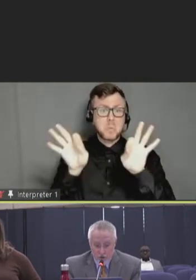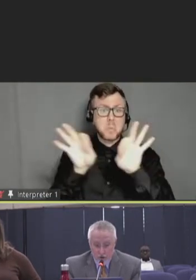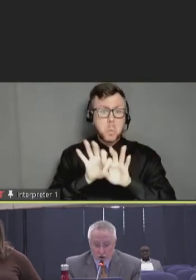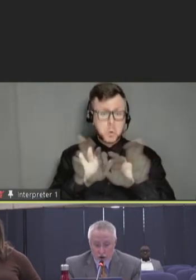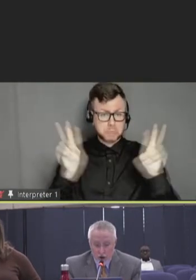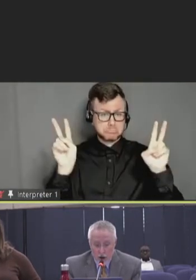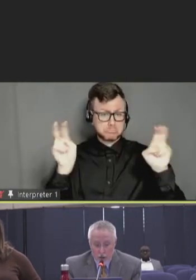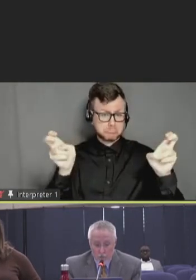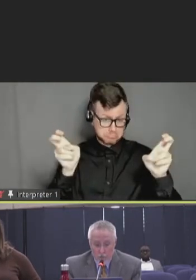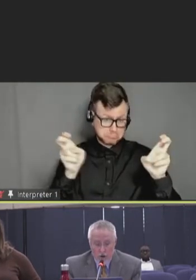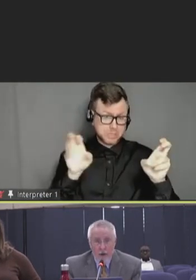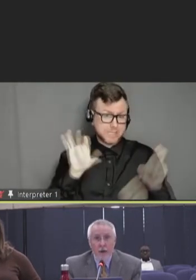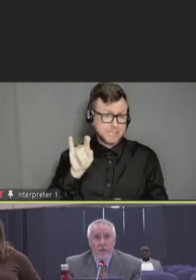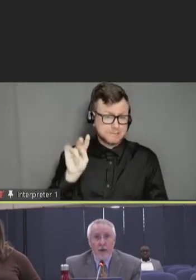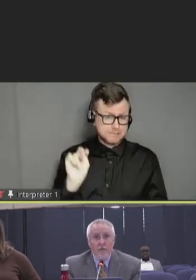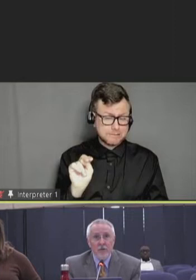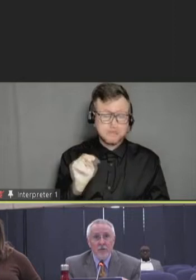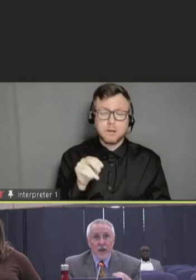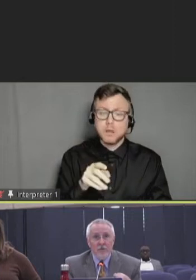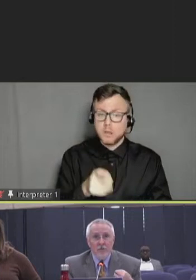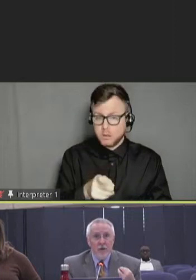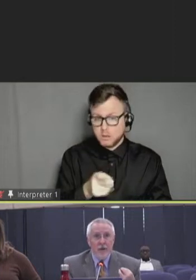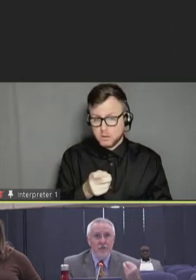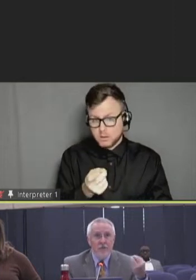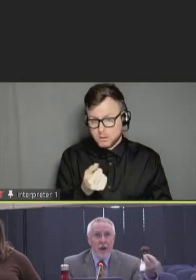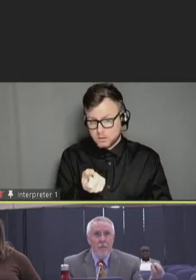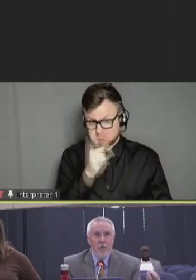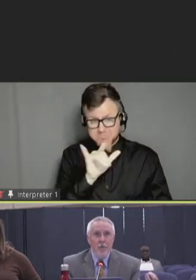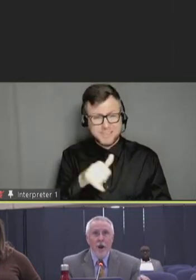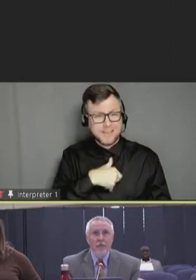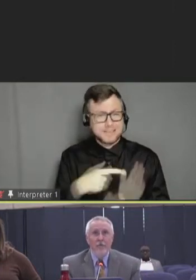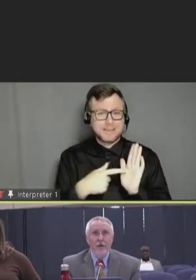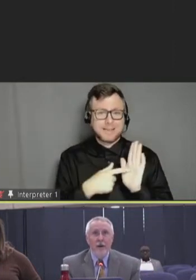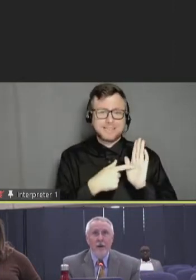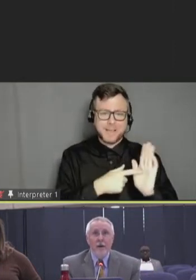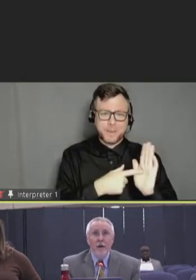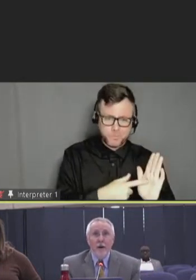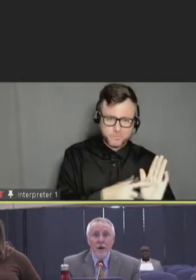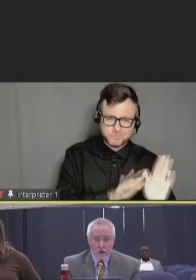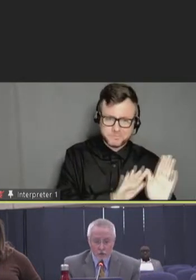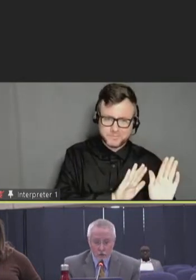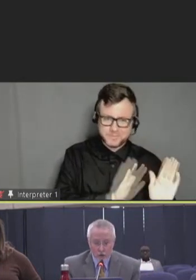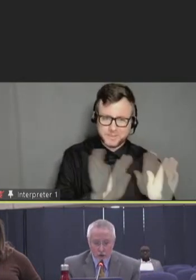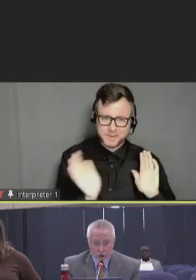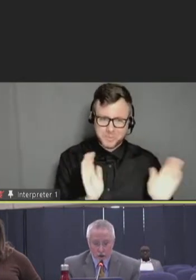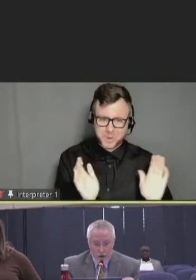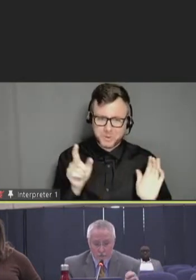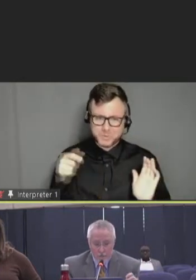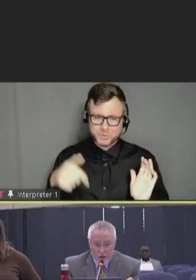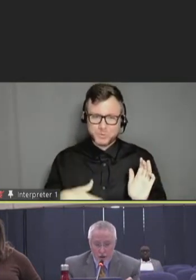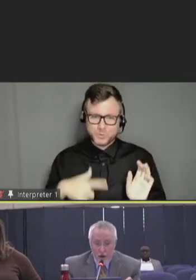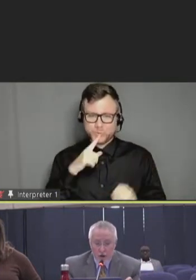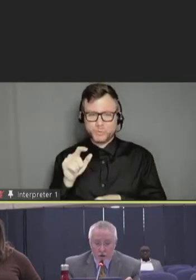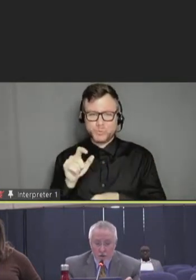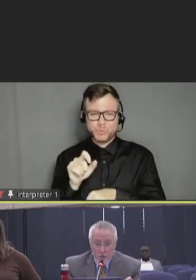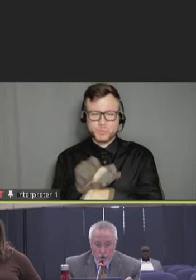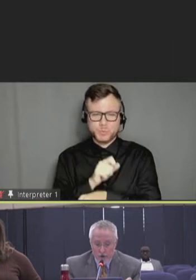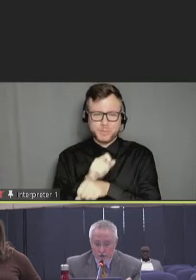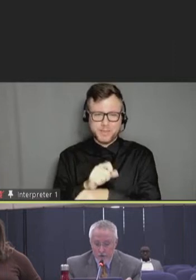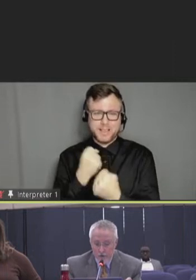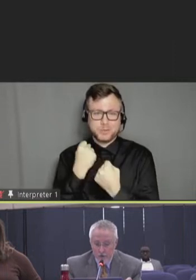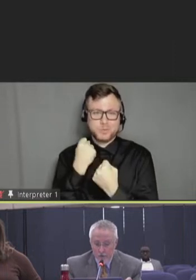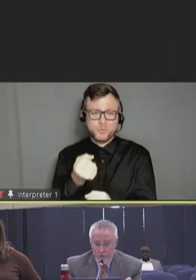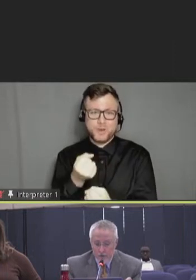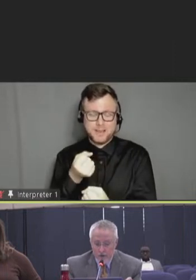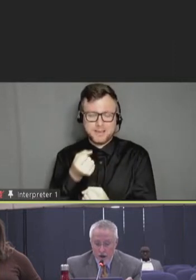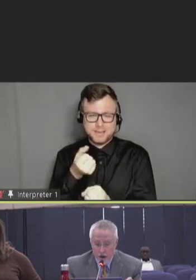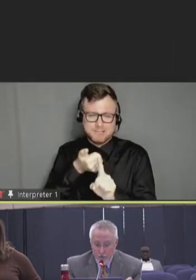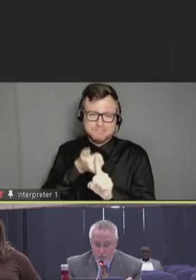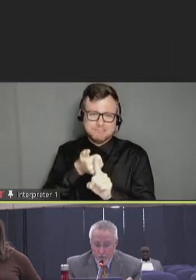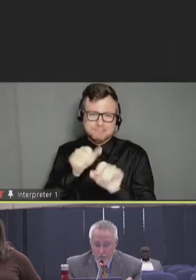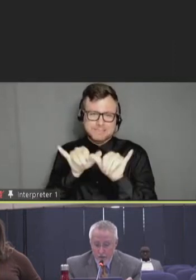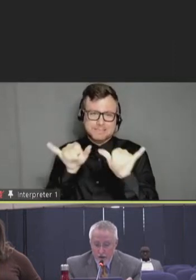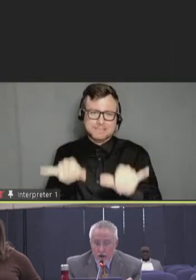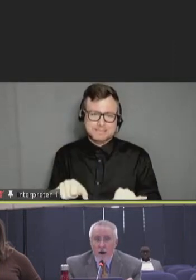But again, that's an example rather than truly a strength of the system itself.